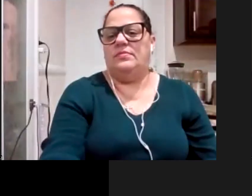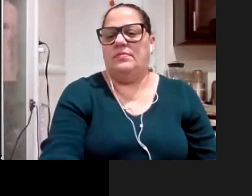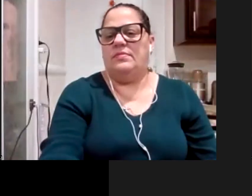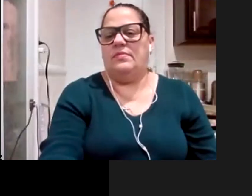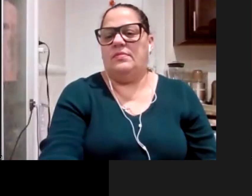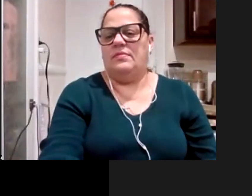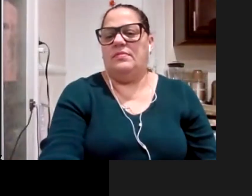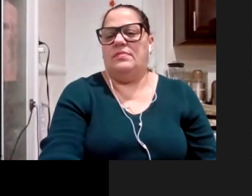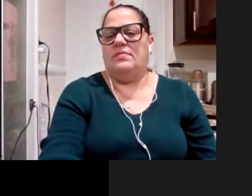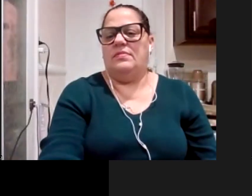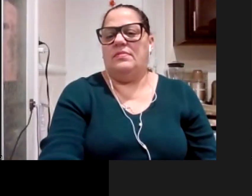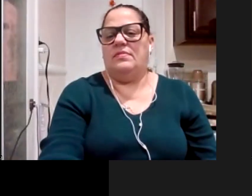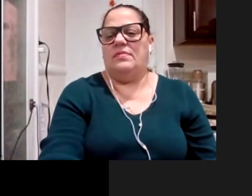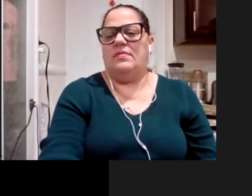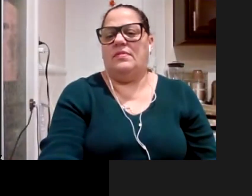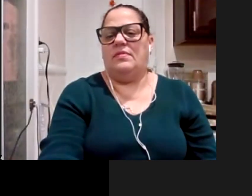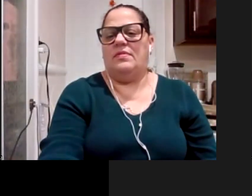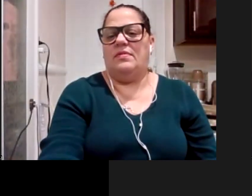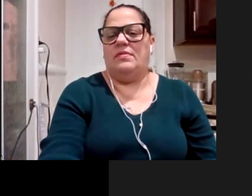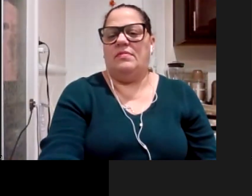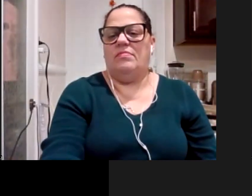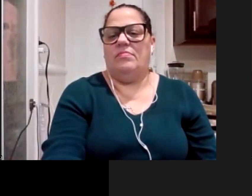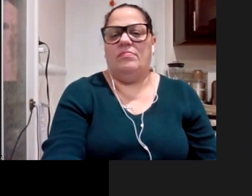[ALICE] And Sharon has put a link to it in the chat. Thank you Sharon.